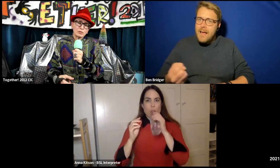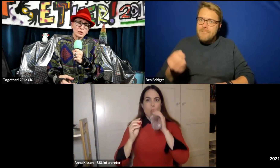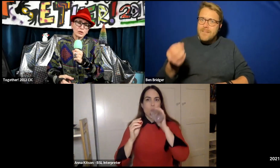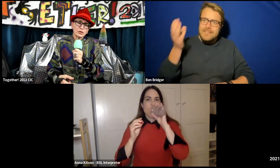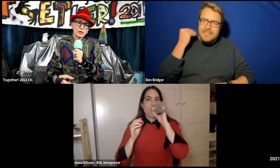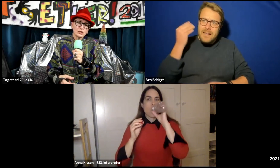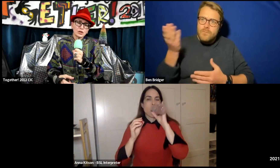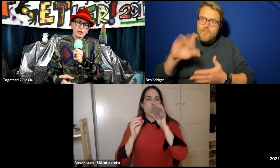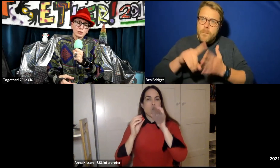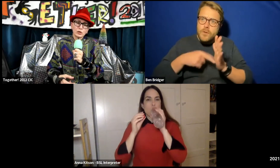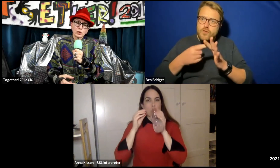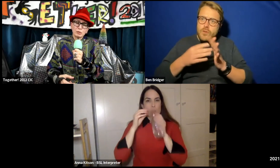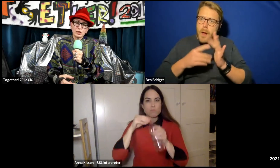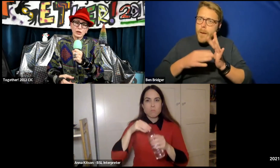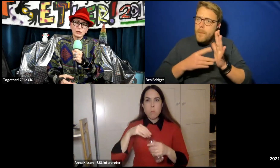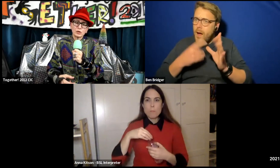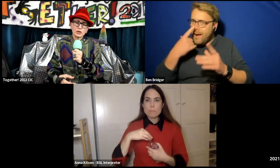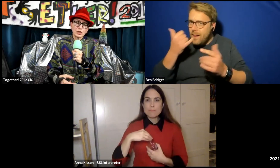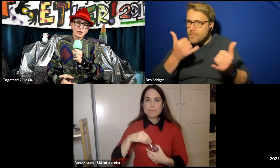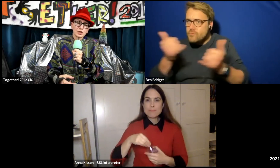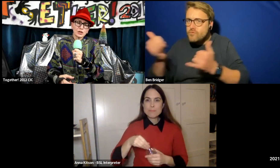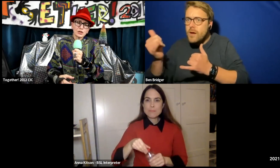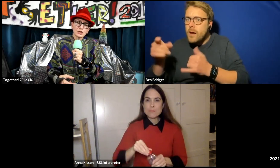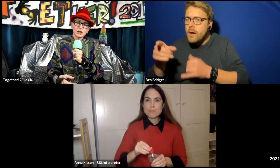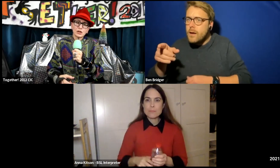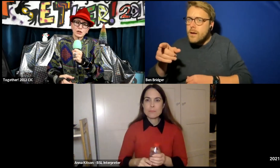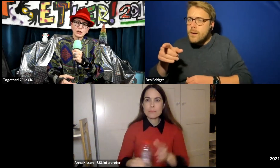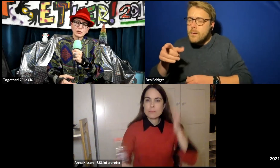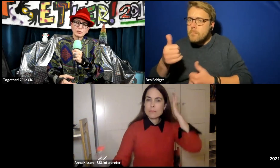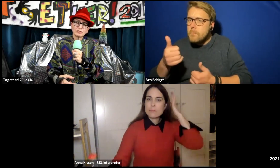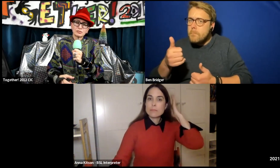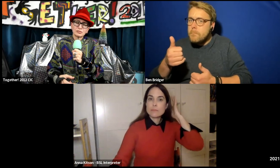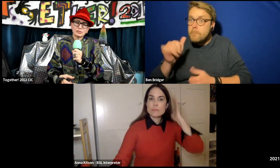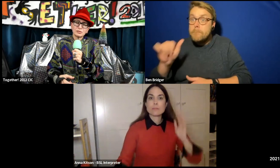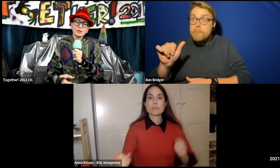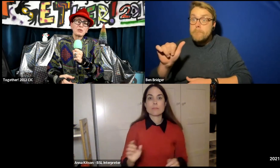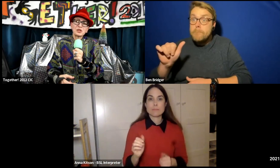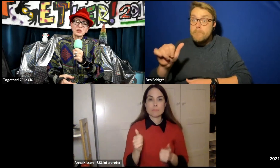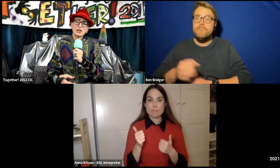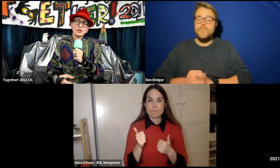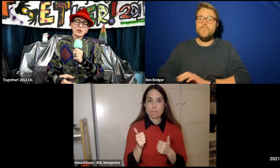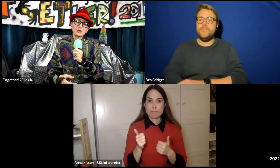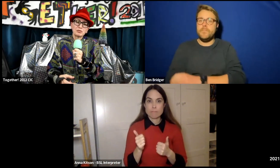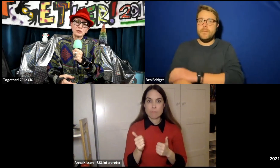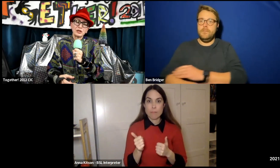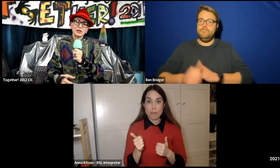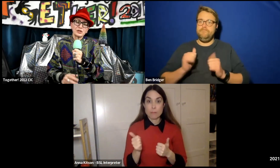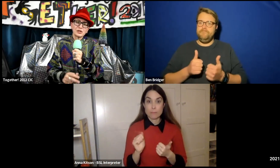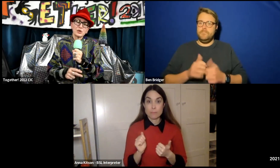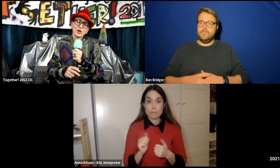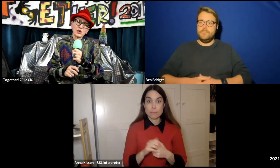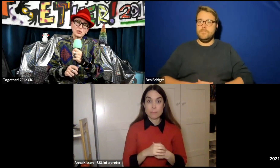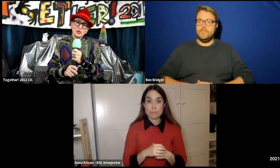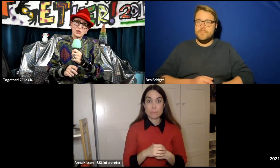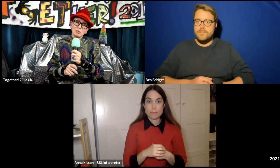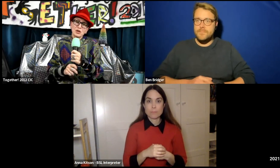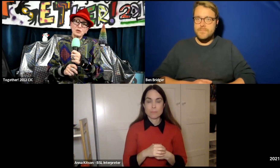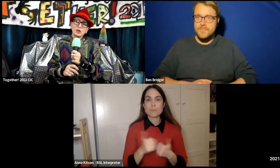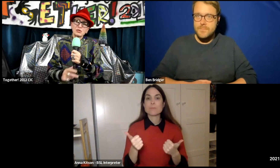Jemima, can I check with her or her PA. Yes. Brilliant, over to Jemima